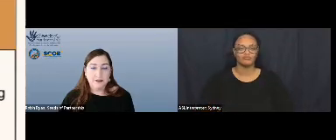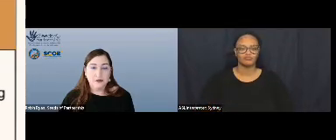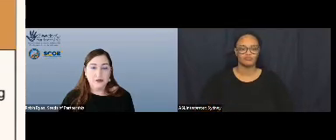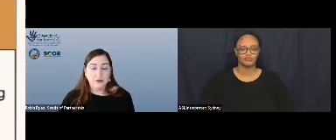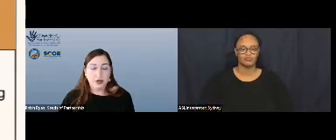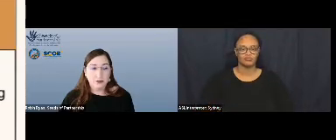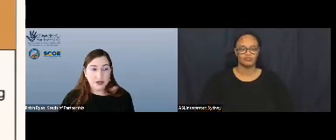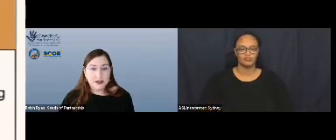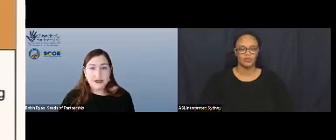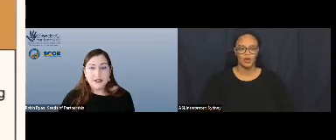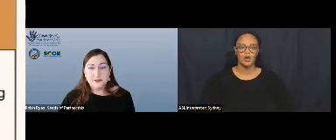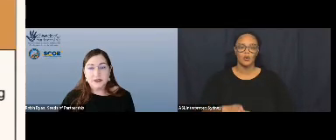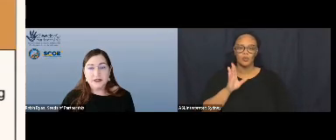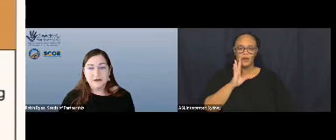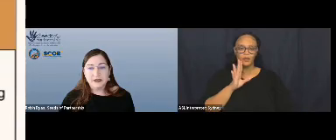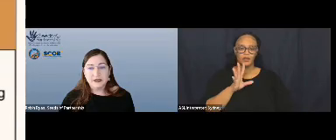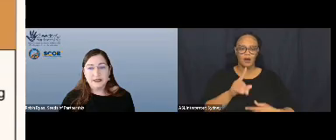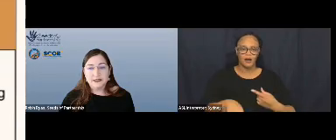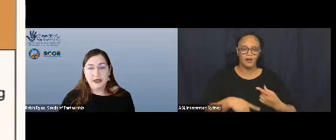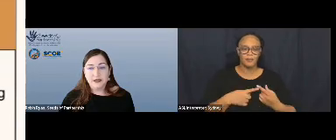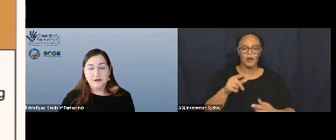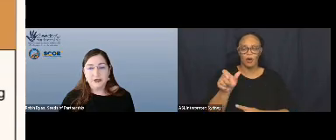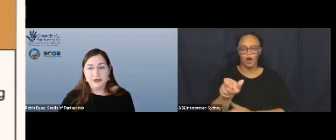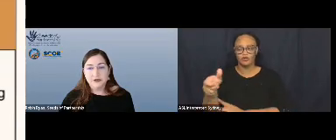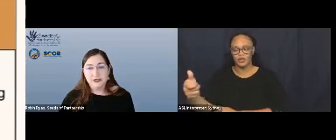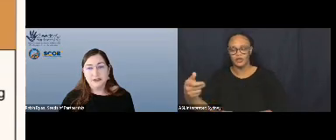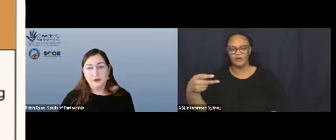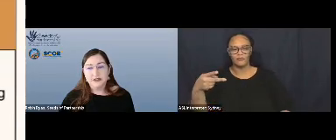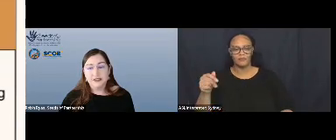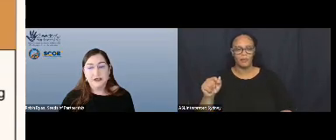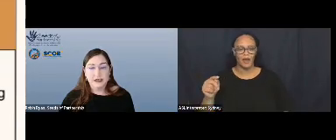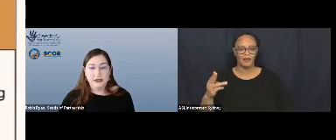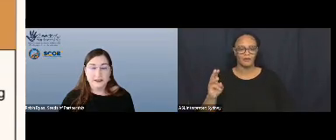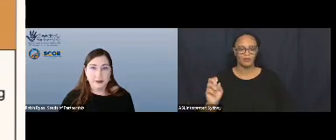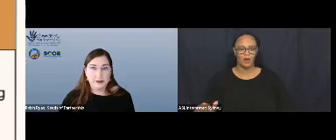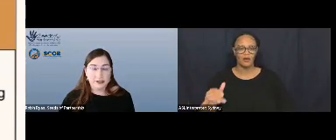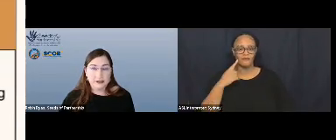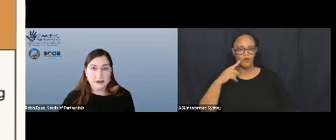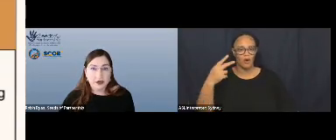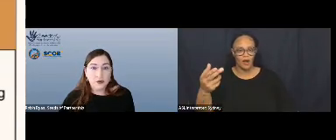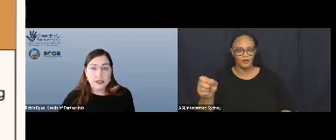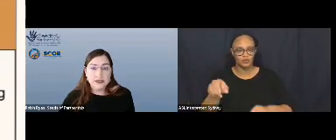to high school diploma specifically designed for students with significant disabilities.